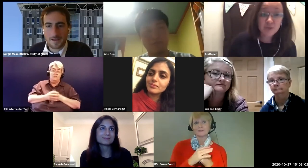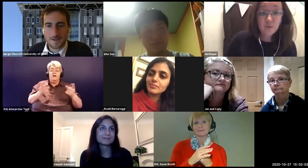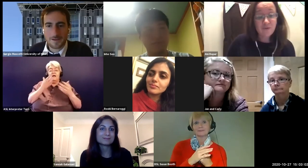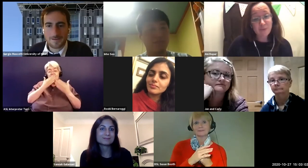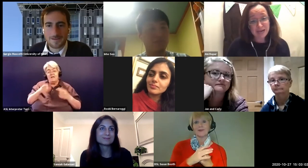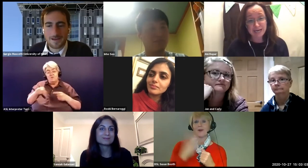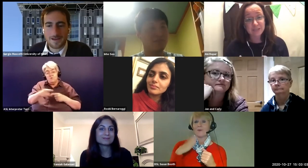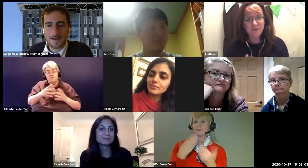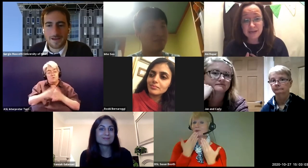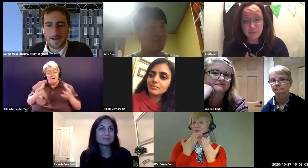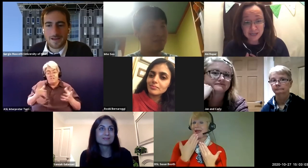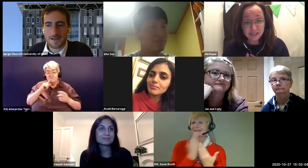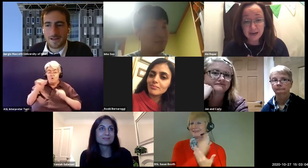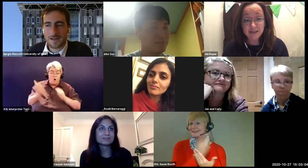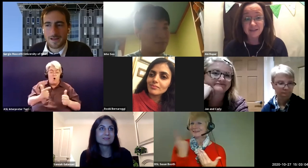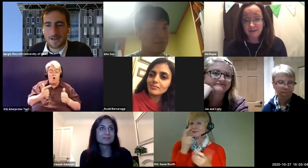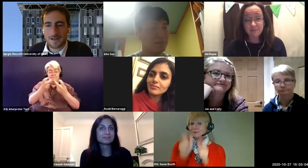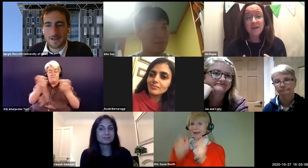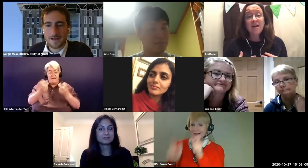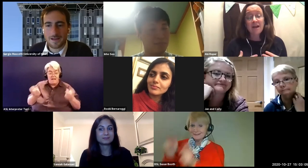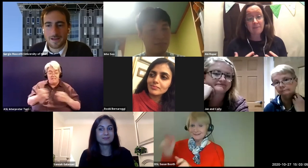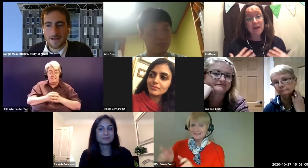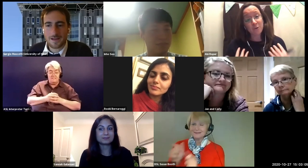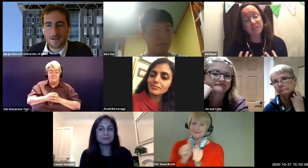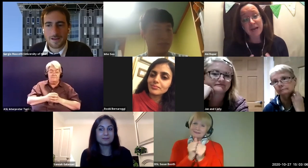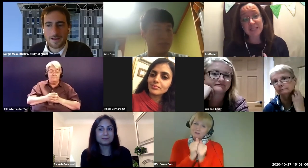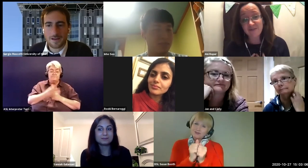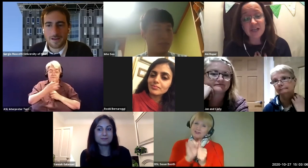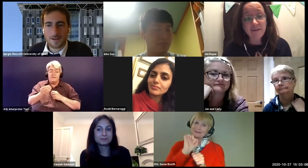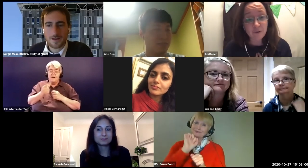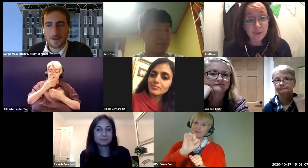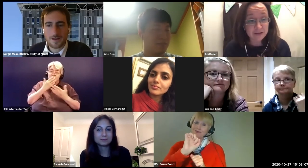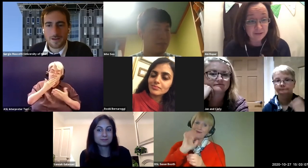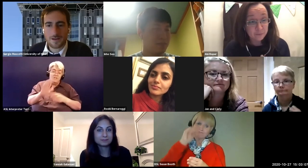all of our panelists we really appreciate the time and your perspective and sharing your personal